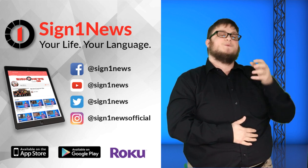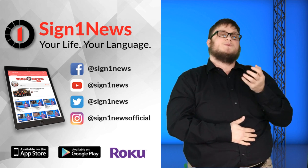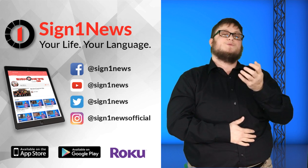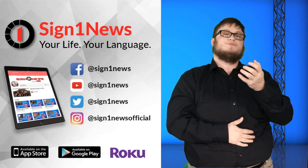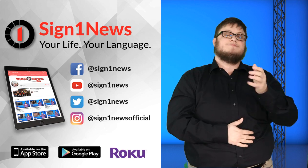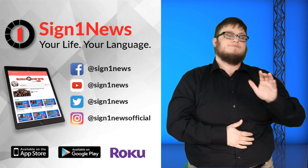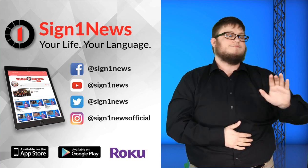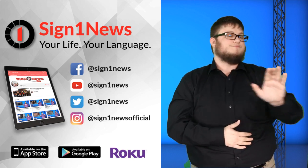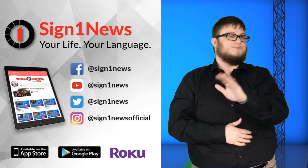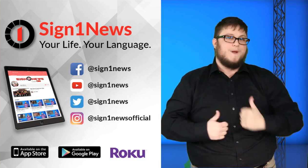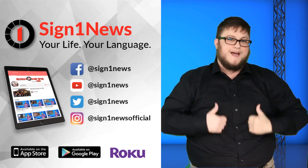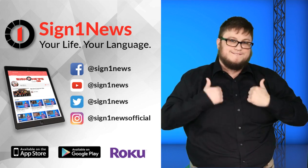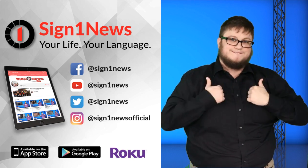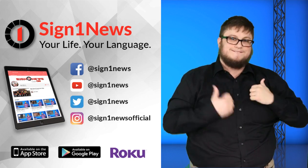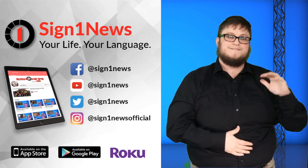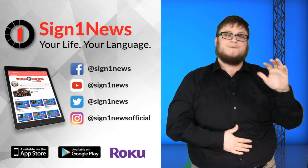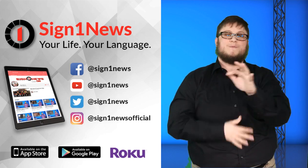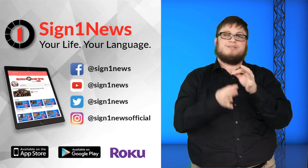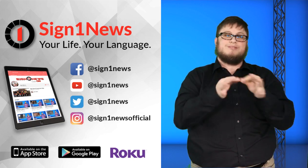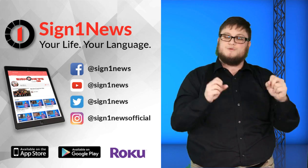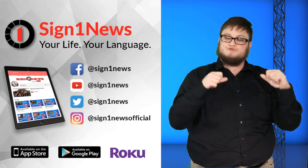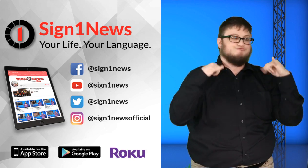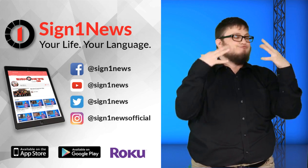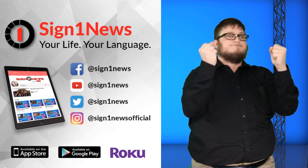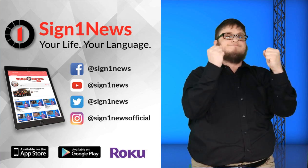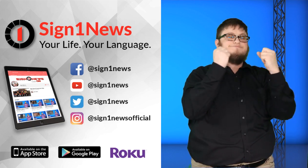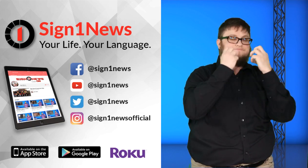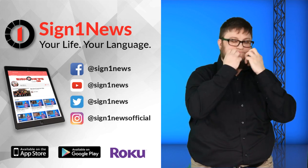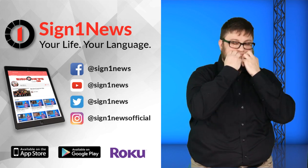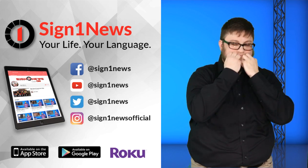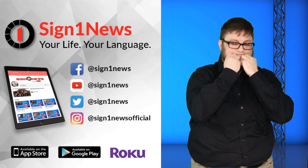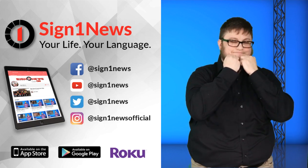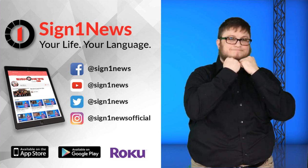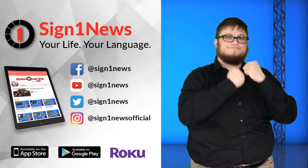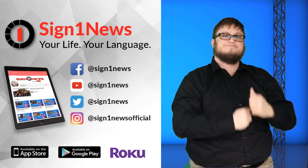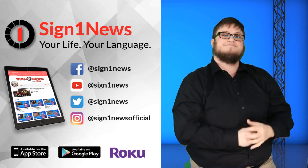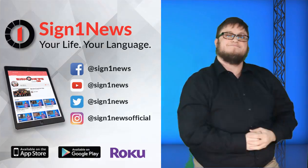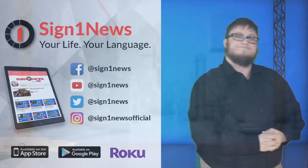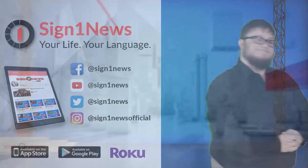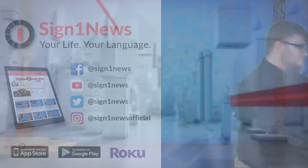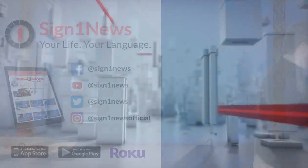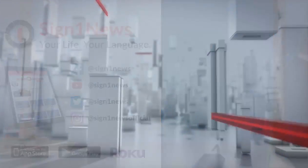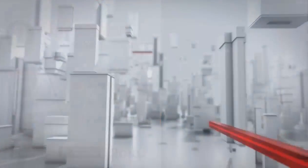Sign1News. Your life. Your language.